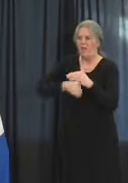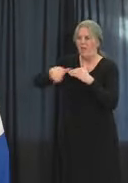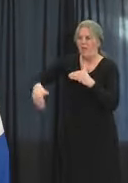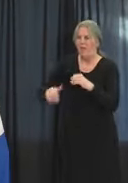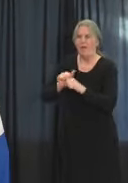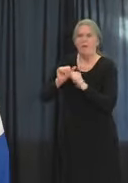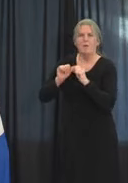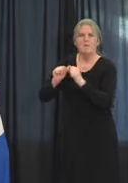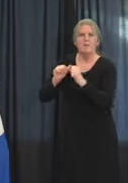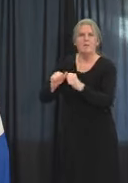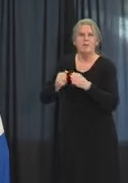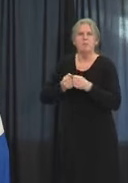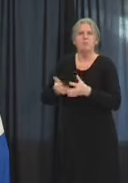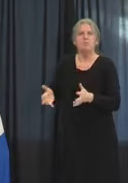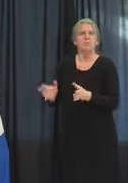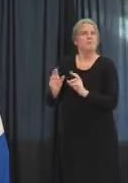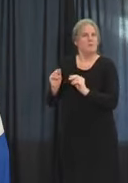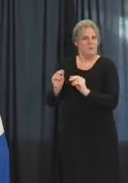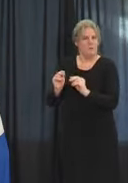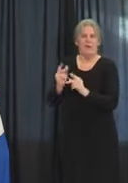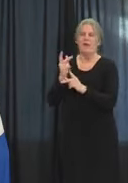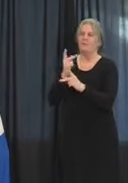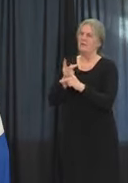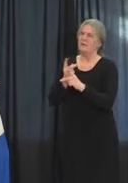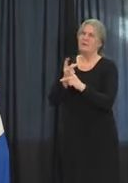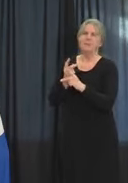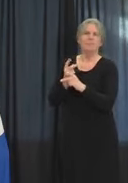healthcare workers can stay as a strong workforce which is,